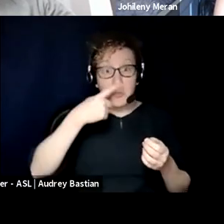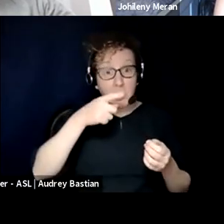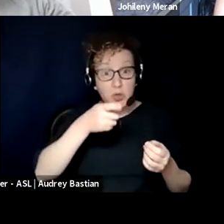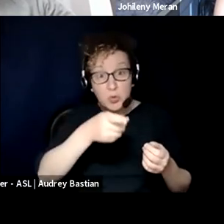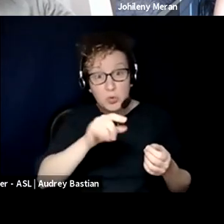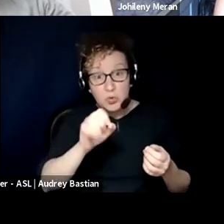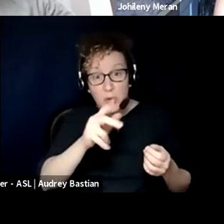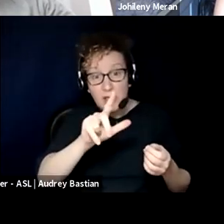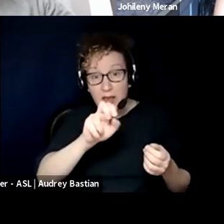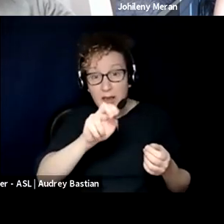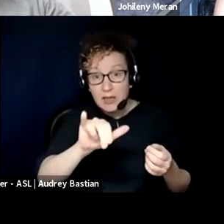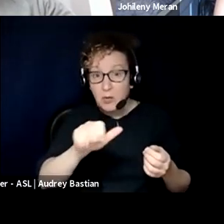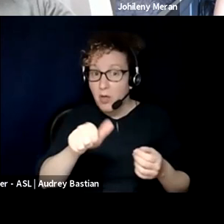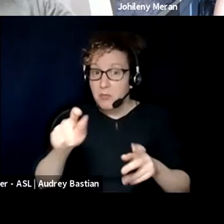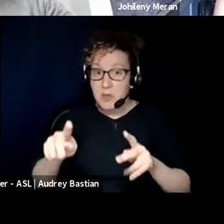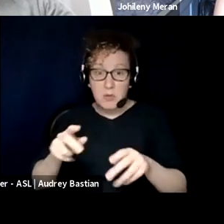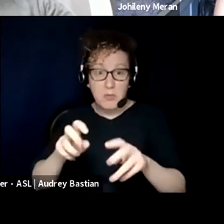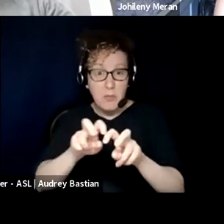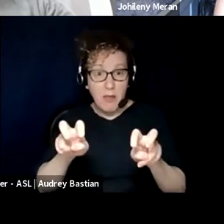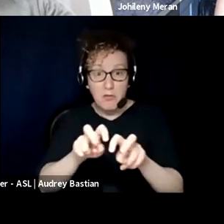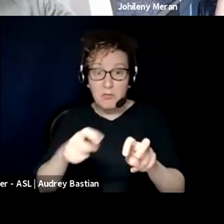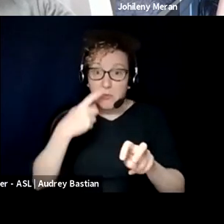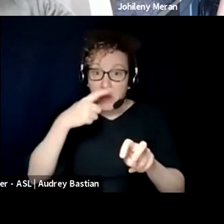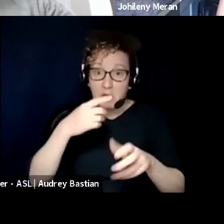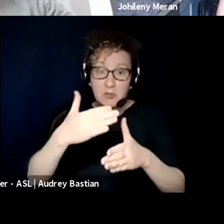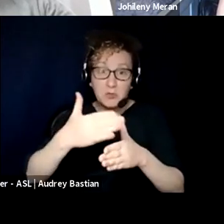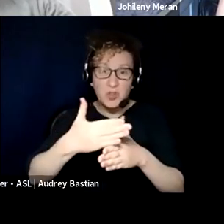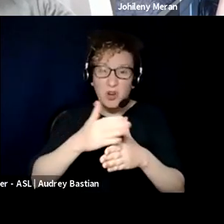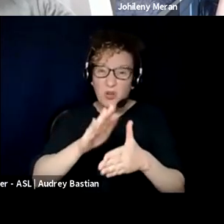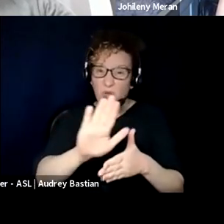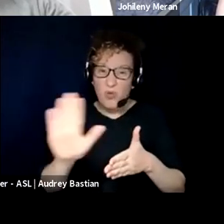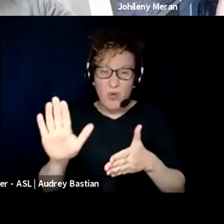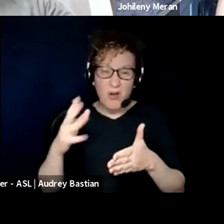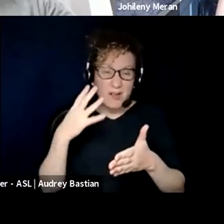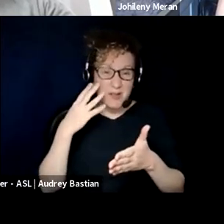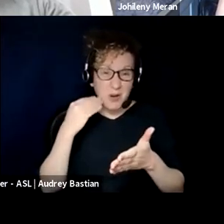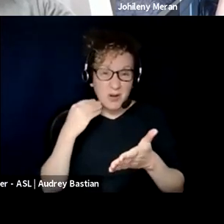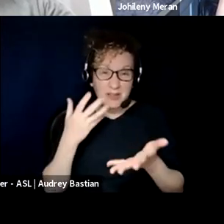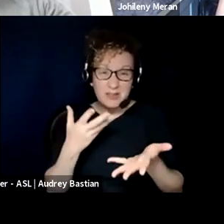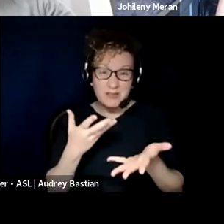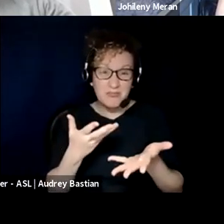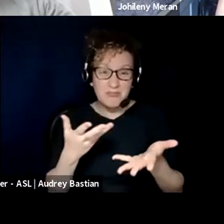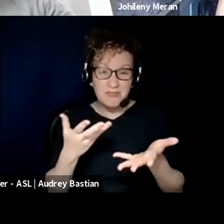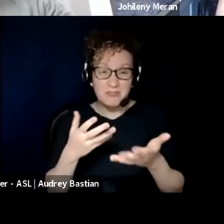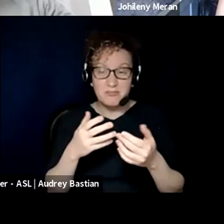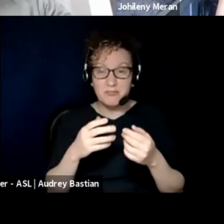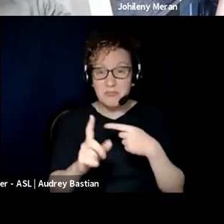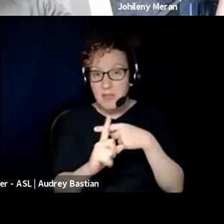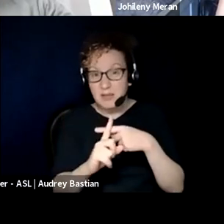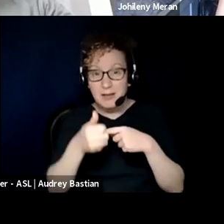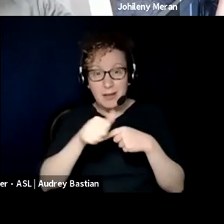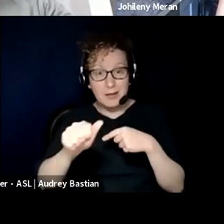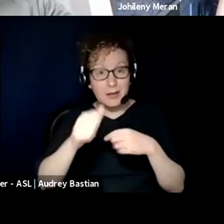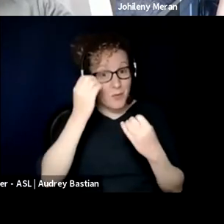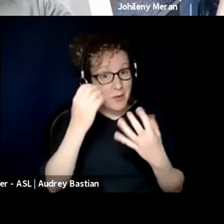the panel would like to share your experiences as well as any information that you feel that or